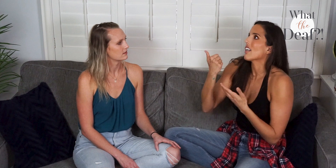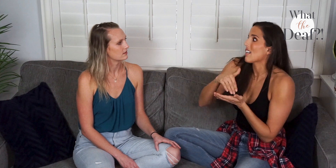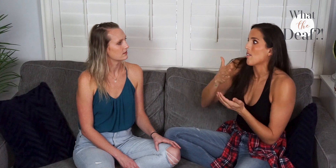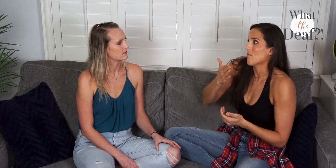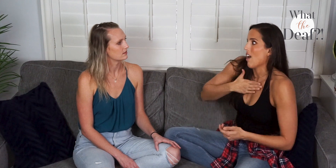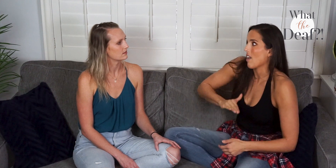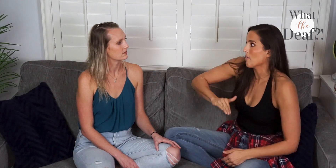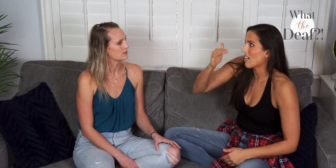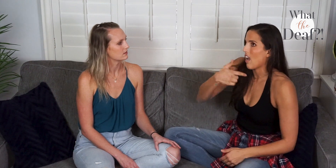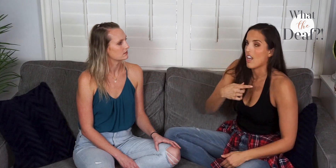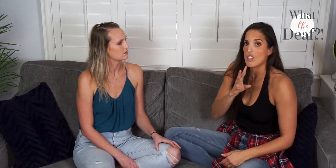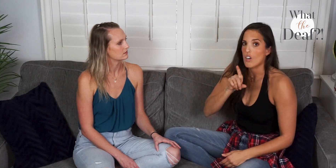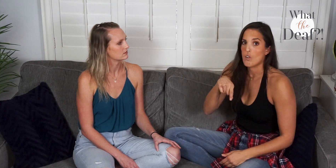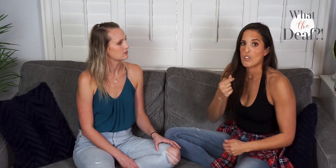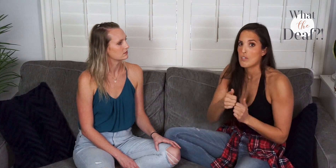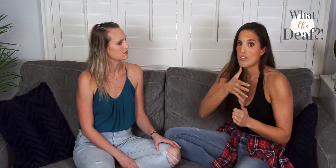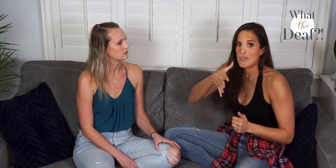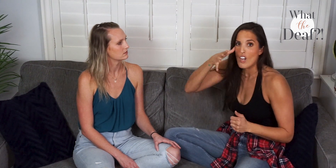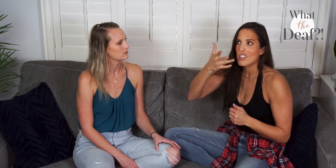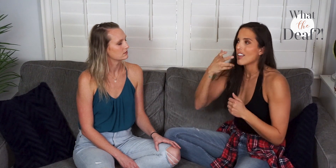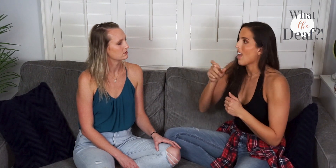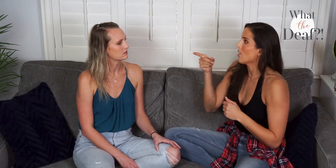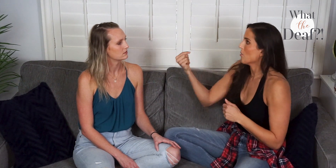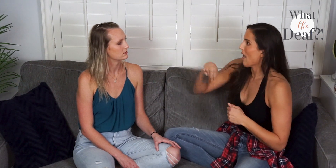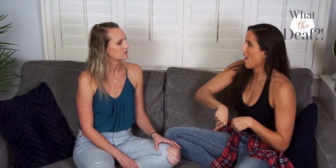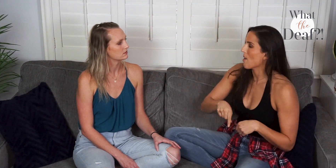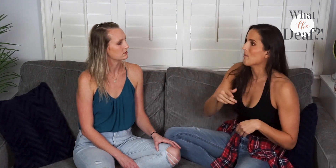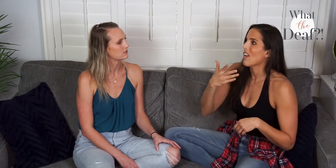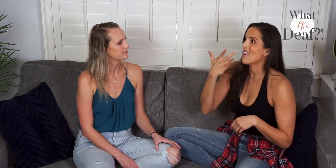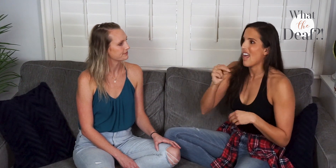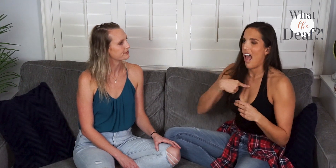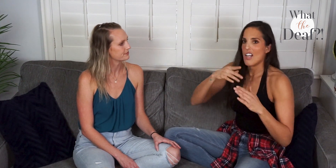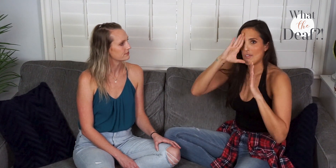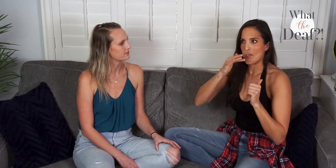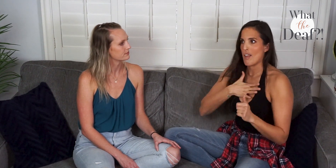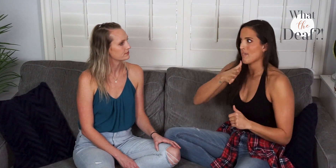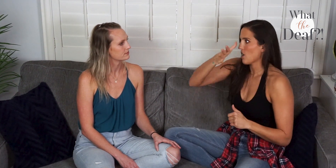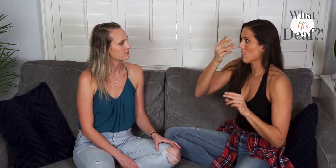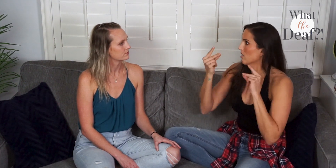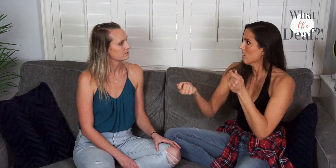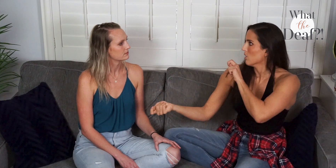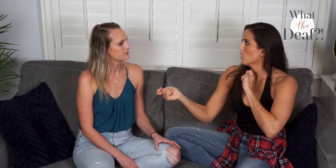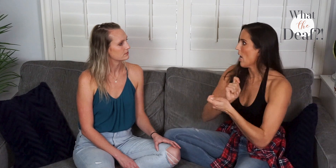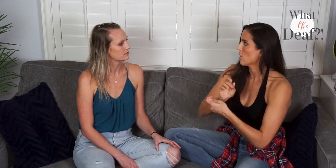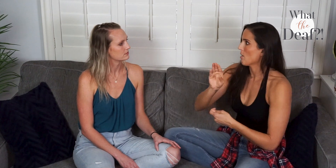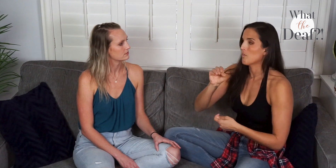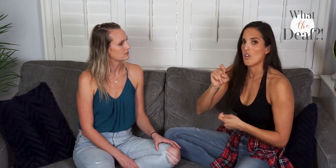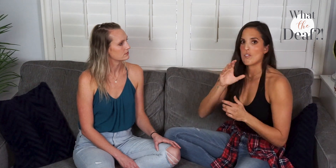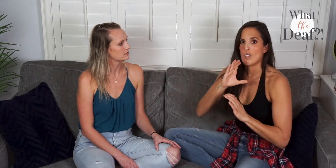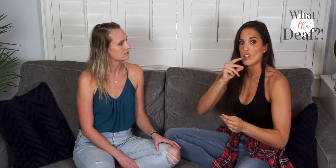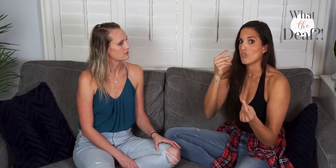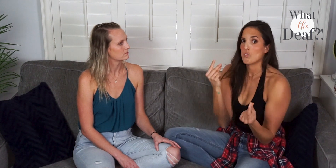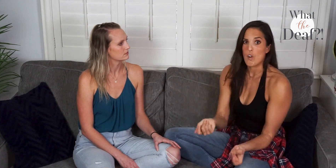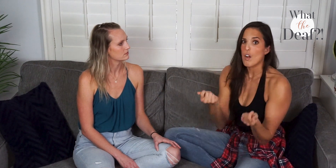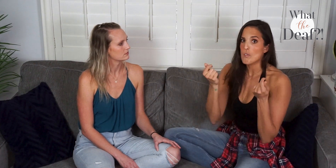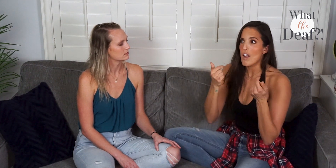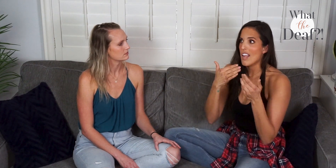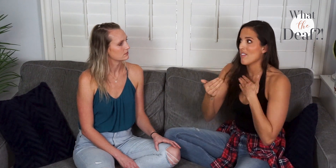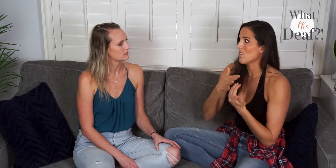Again, my upbringing, I was only speaking with my parents. And then Carly, when you came, I expected my parents to change right away and start signing.